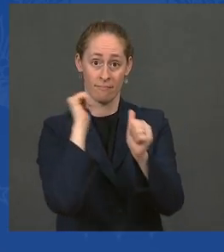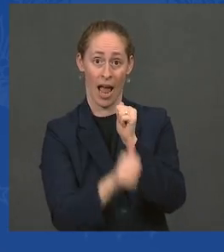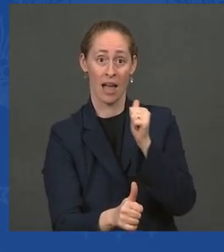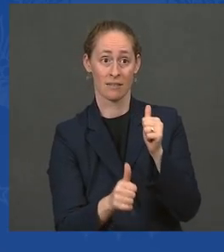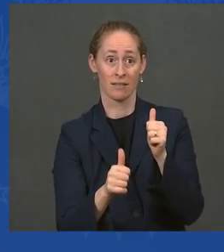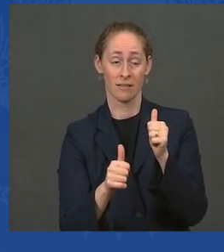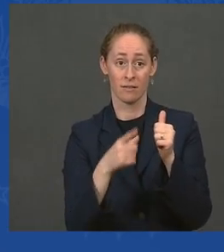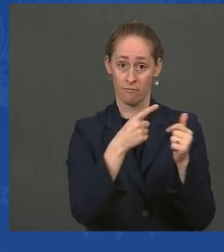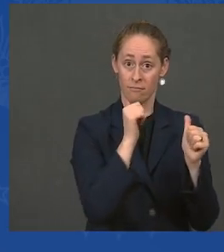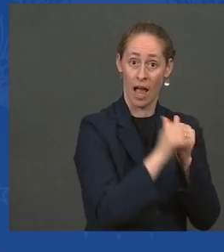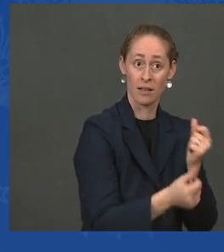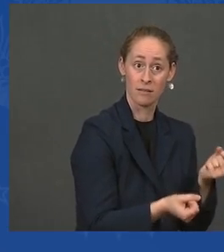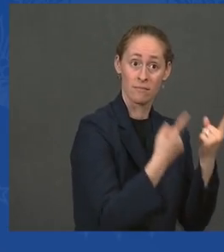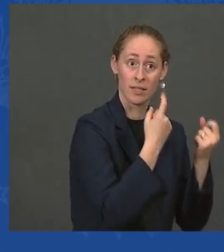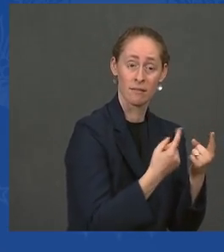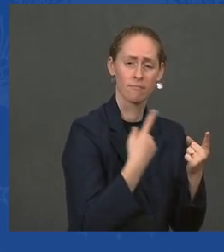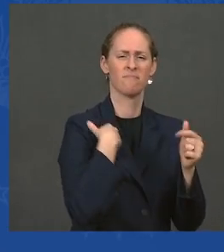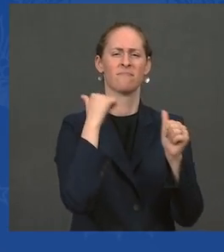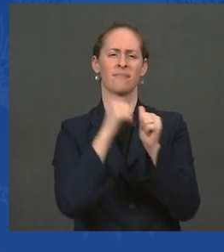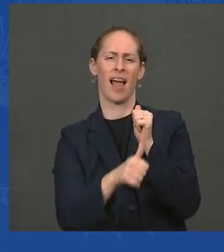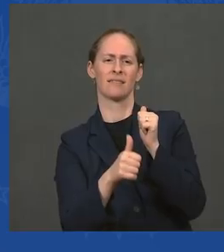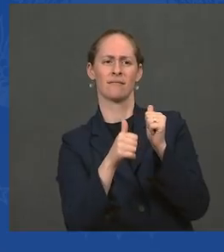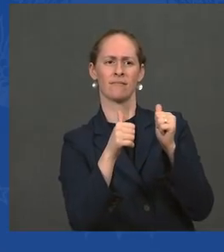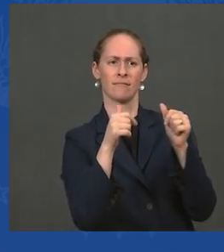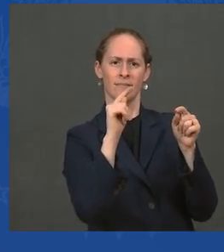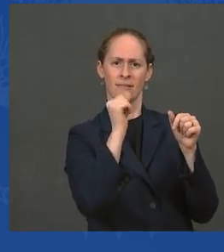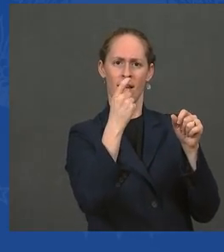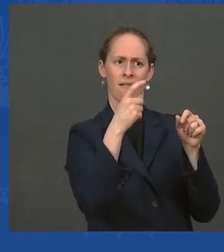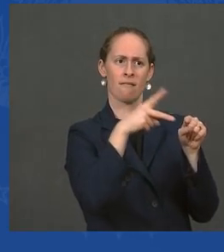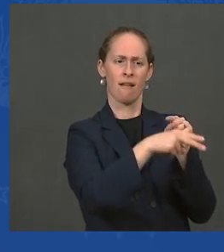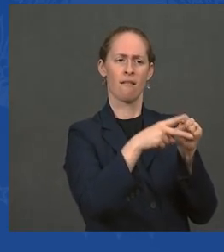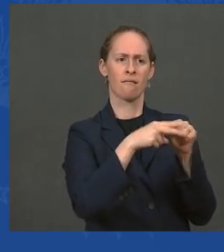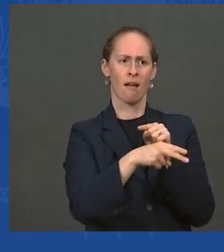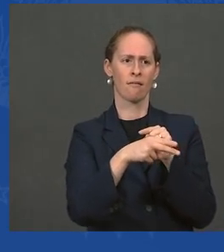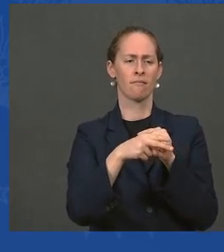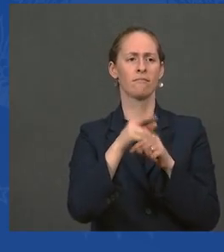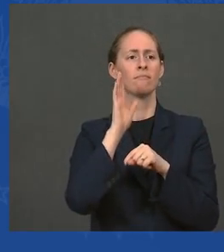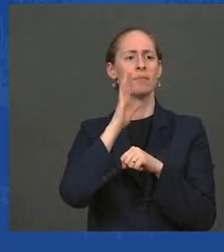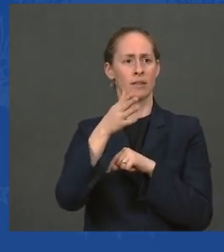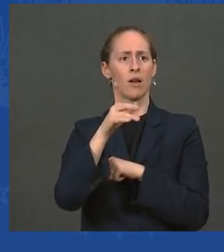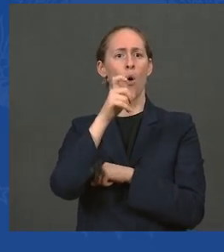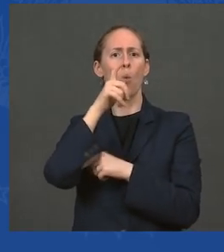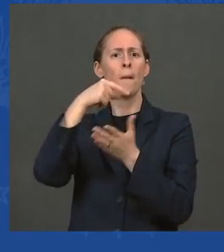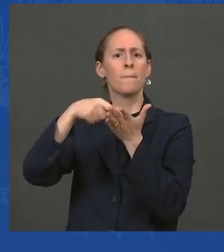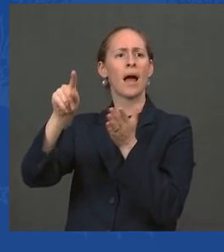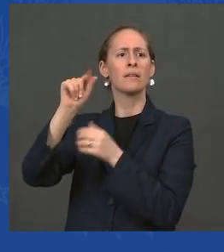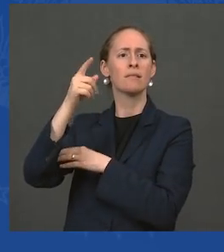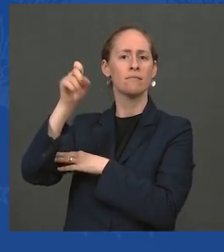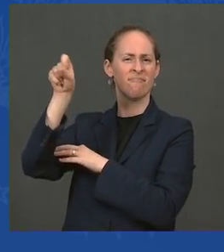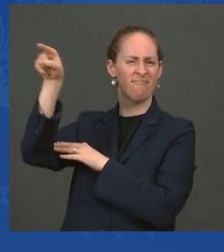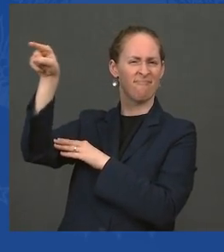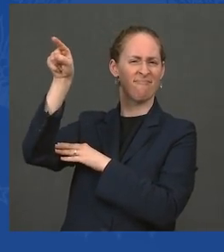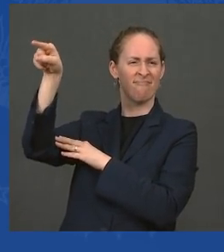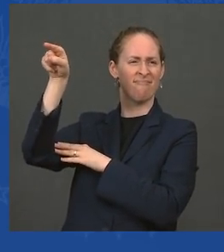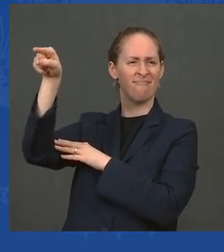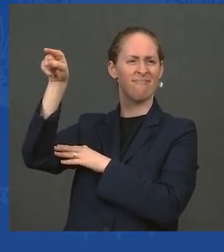and you're passing the taxes that are going to be increased. Scranton, thanks for always treating me so nicely.